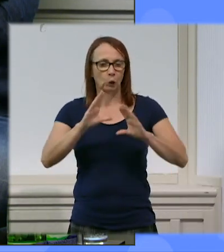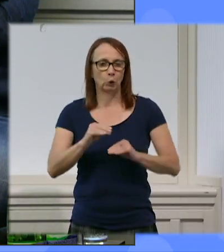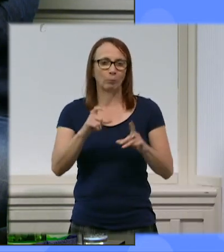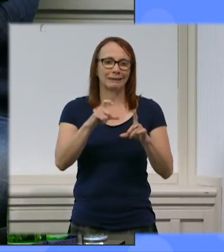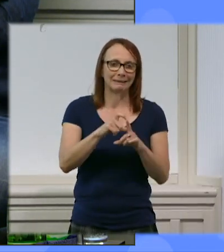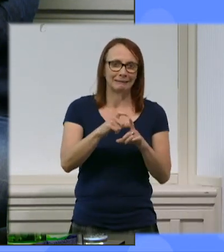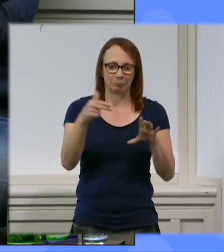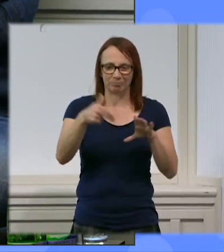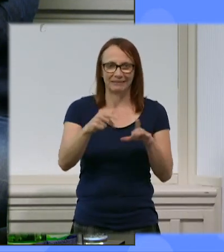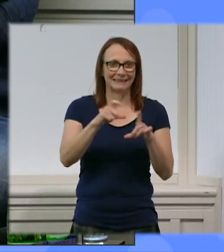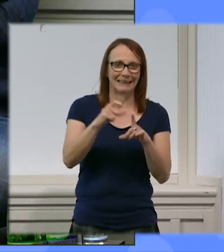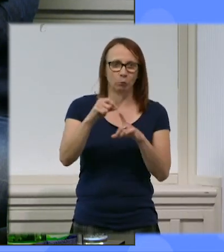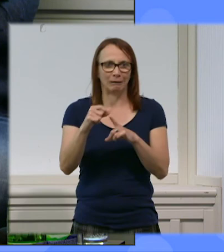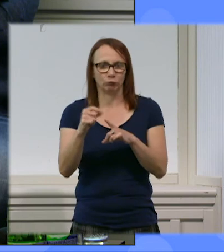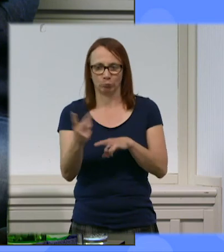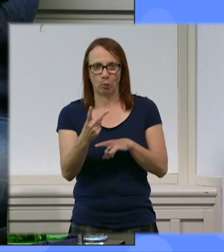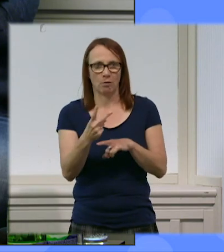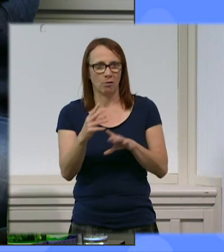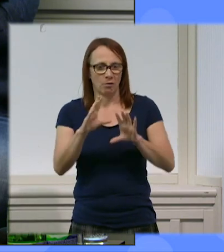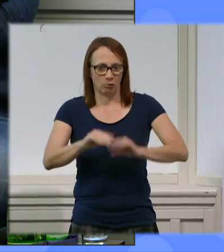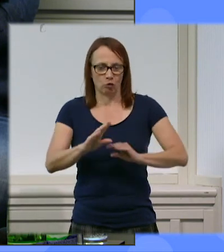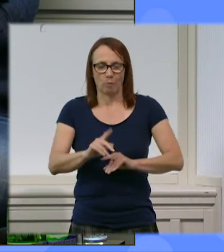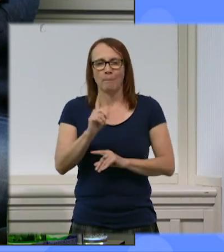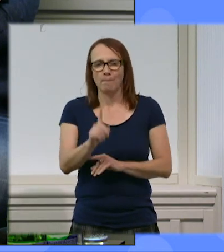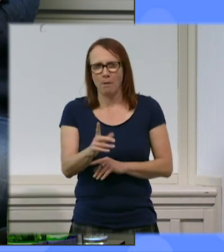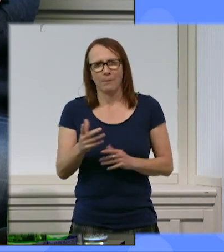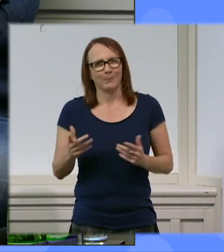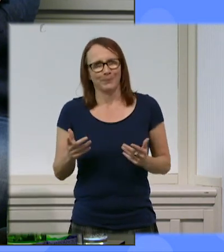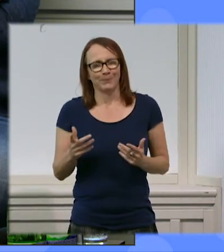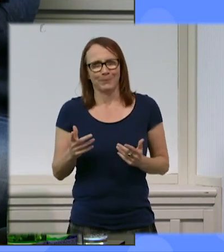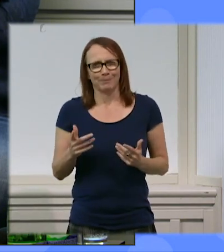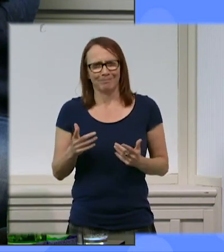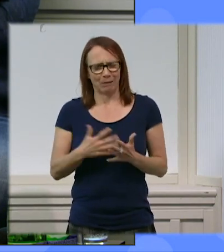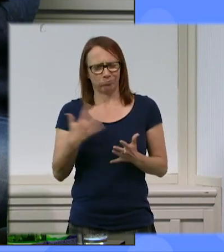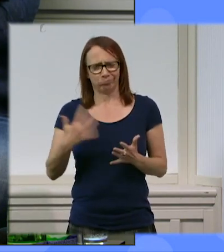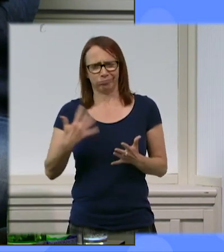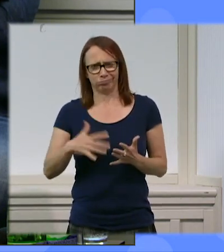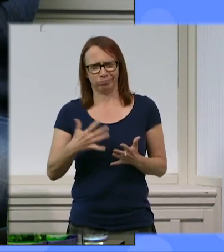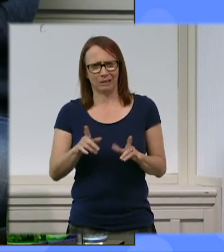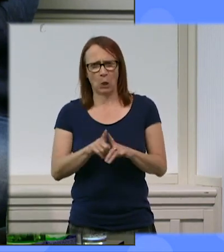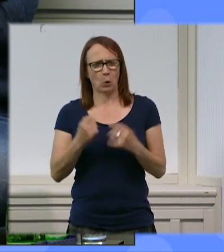but just says the the cost of them and the limitations what what is your